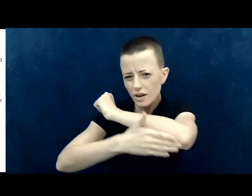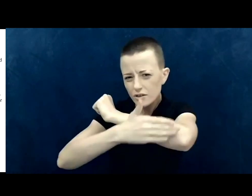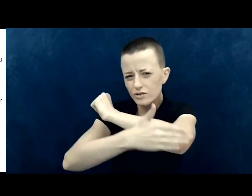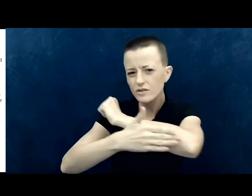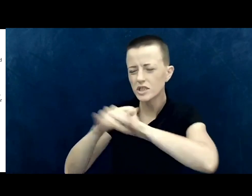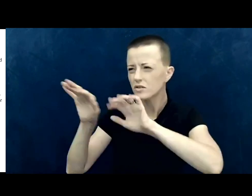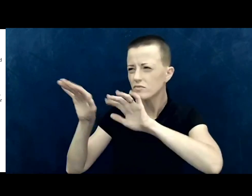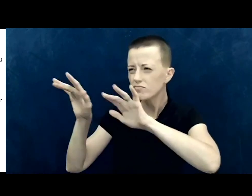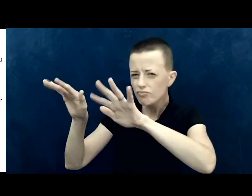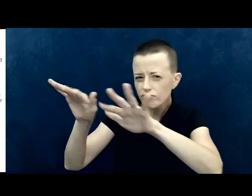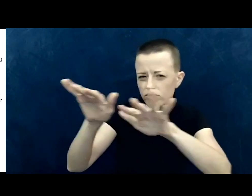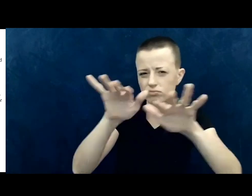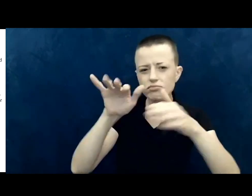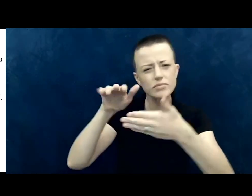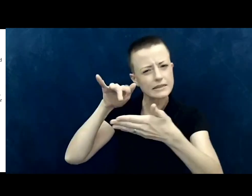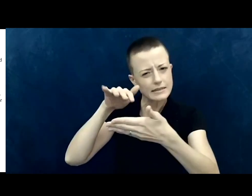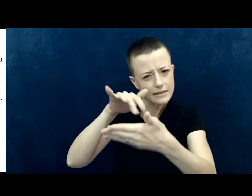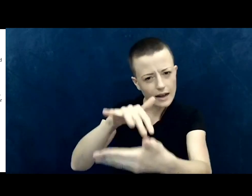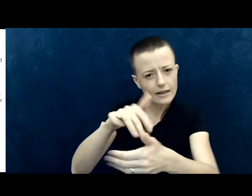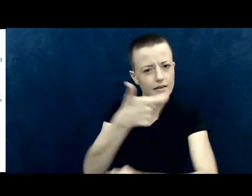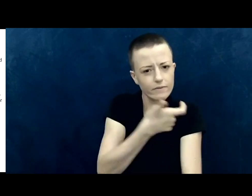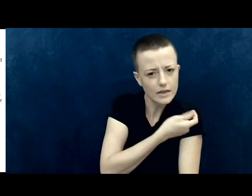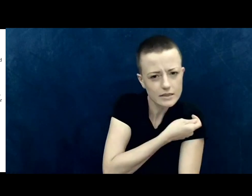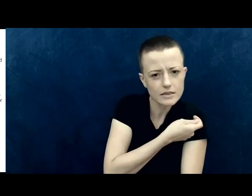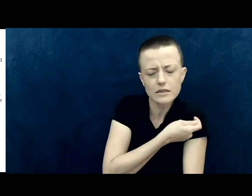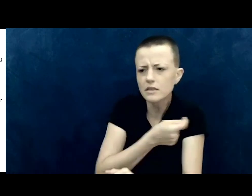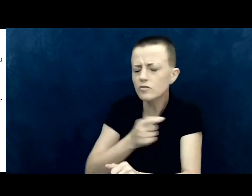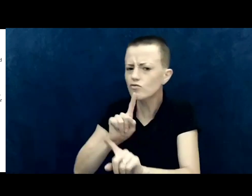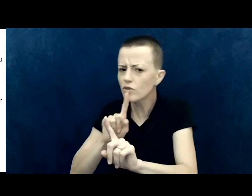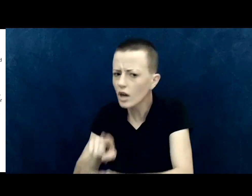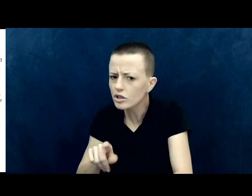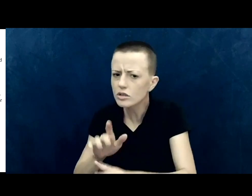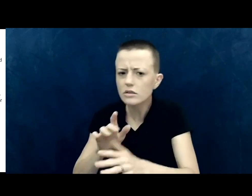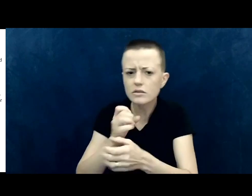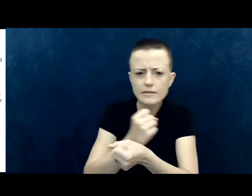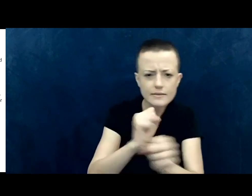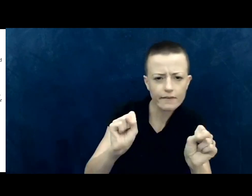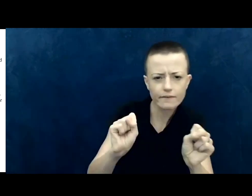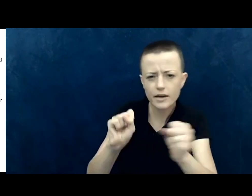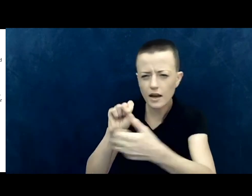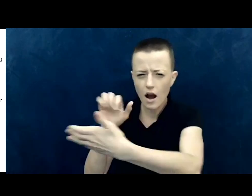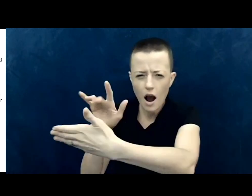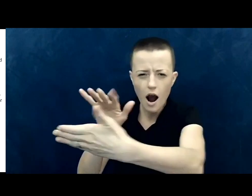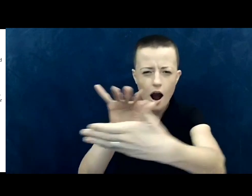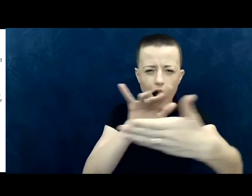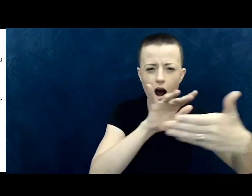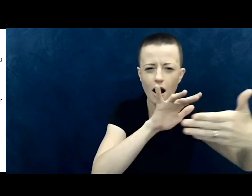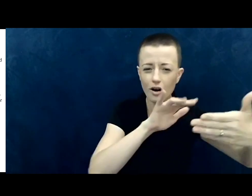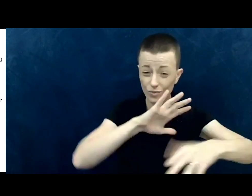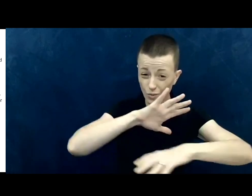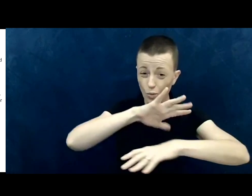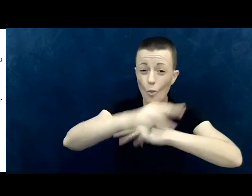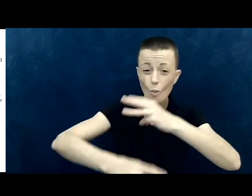with international counterparts to collect data together and study vaccines’ adverse effects and safety.